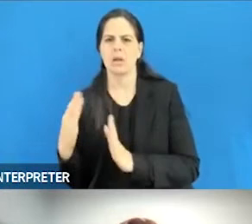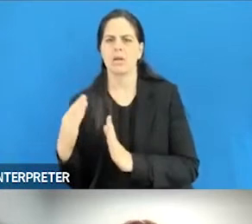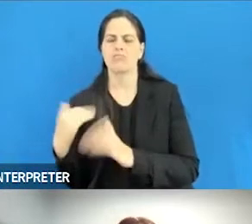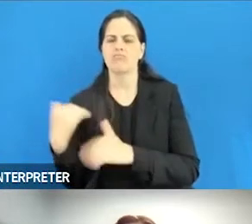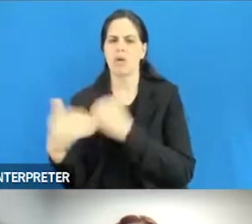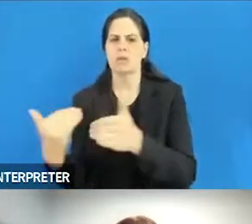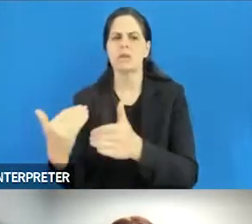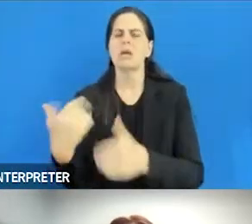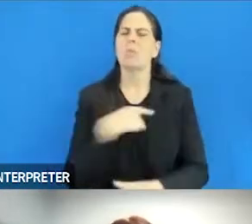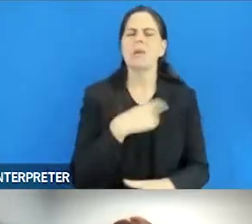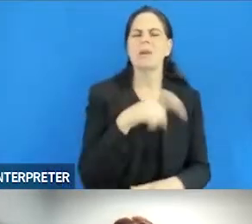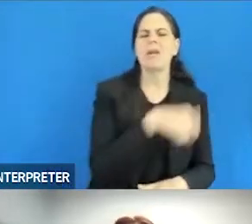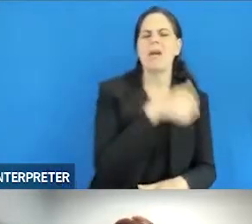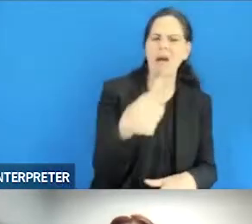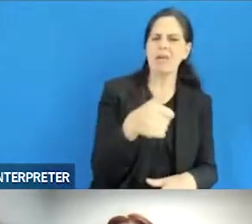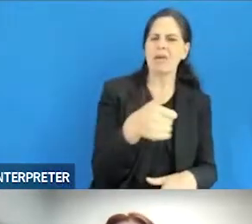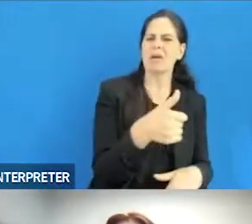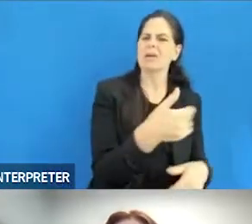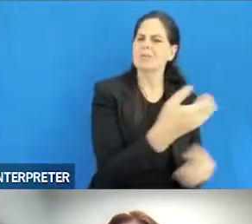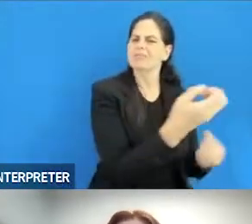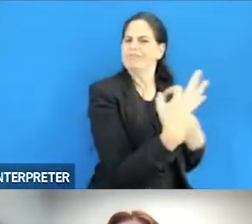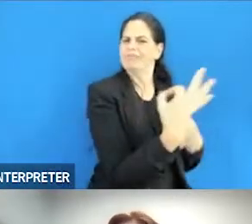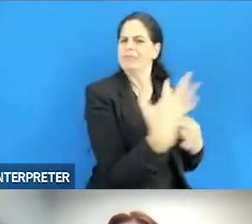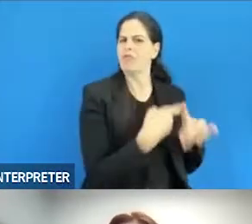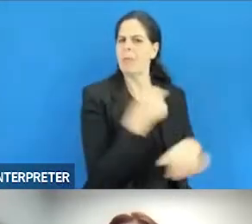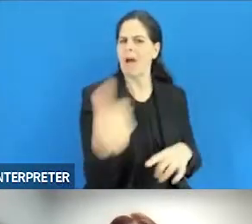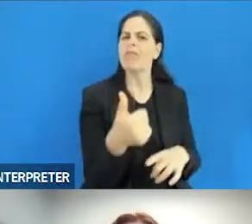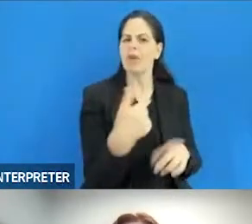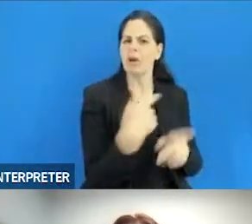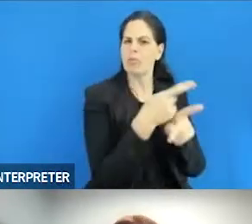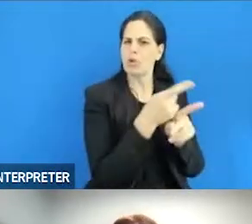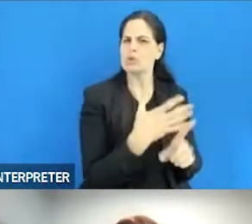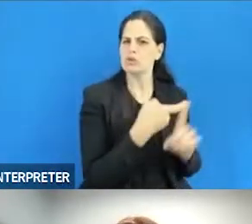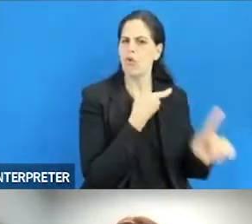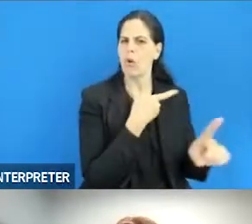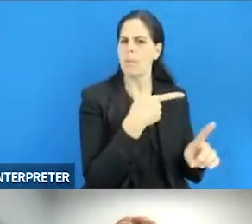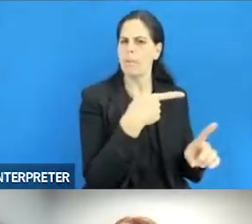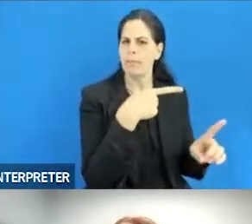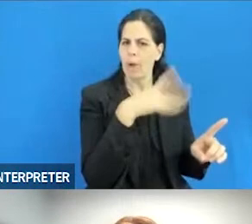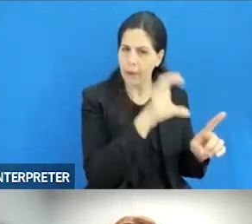and hosts and producers to create more relevant contracts and an easier signing process.